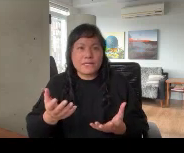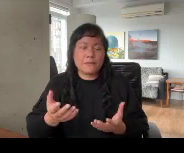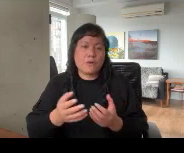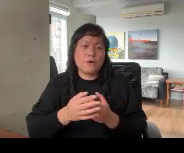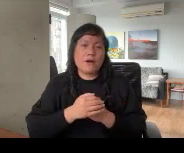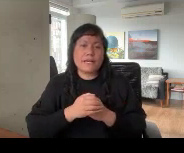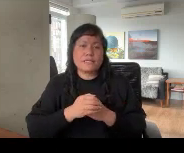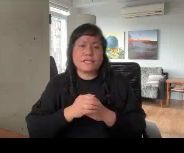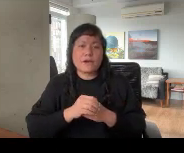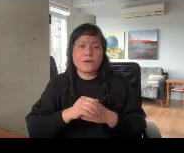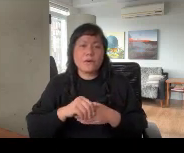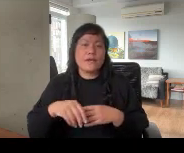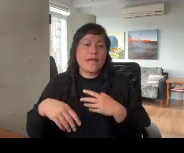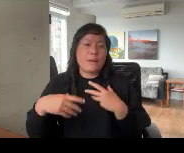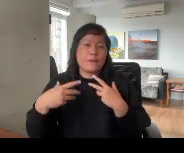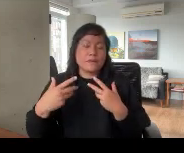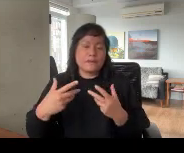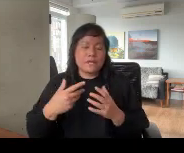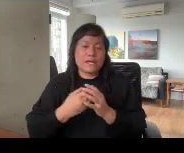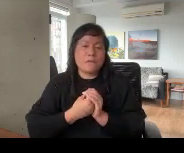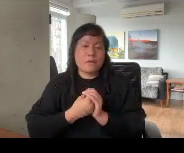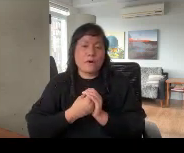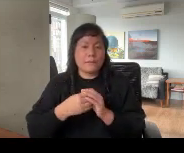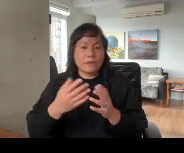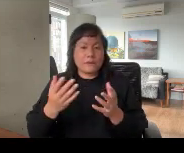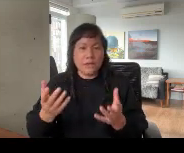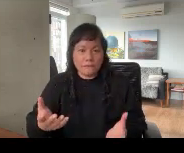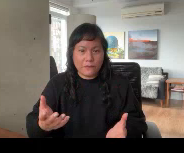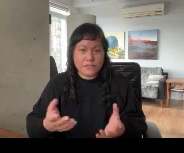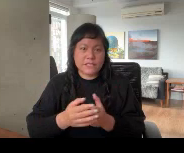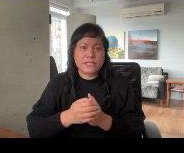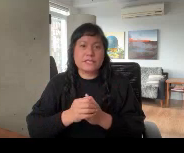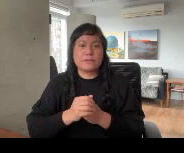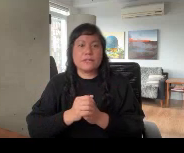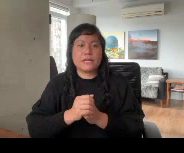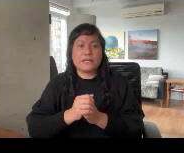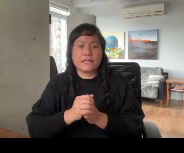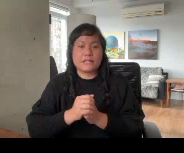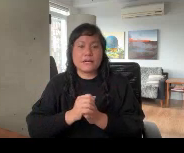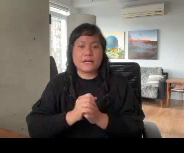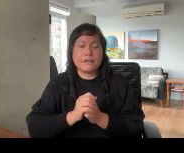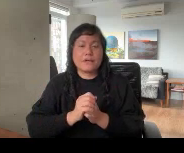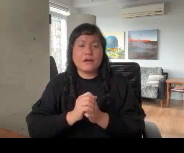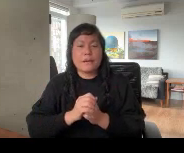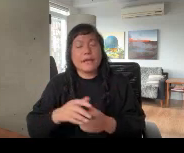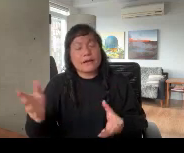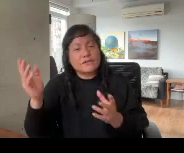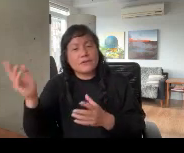focusing more on SEO and we were thinking more about of course Accessibility at that time and